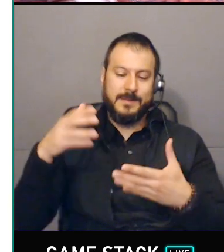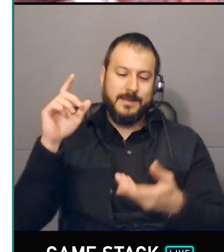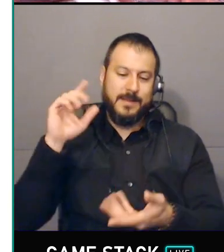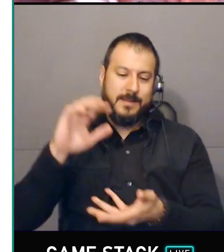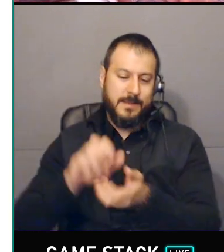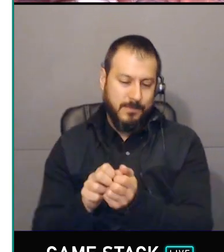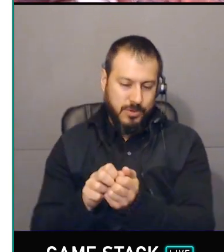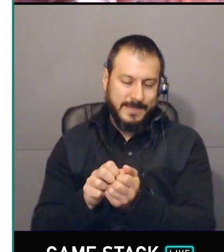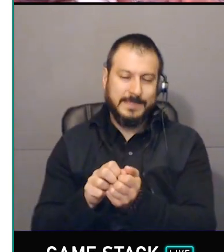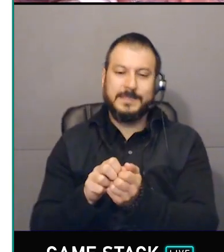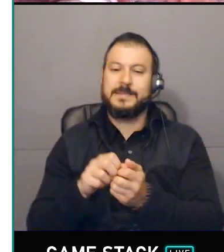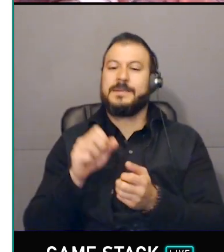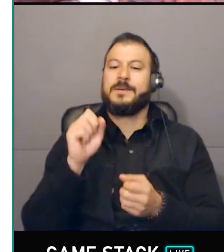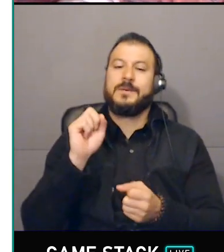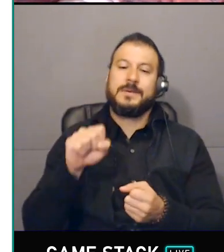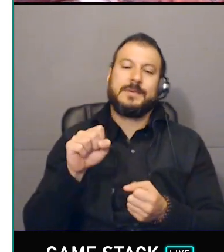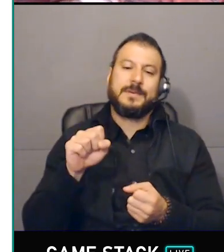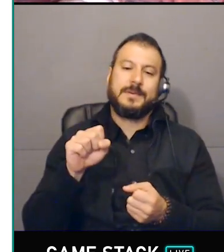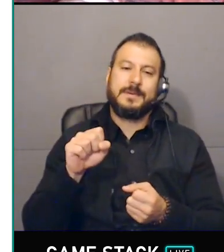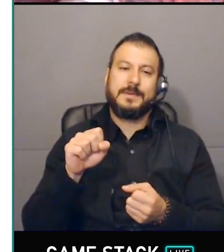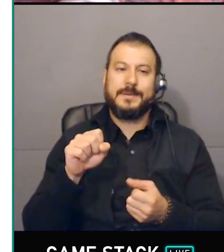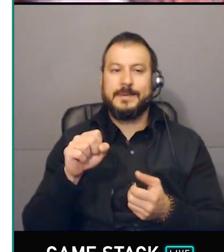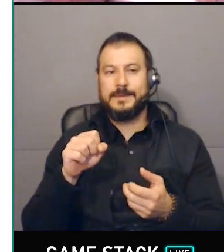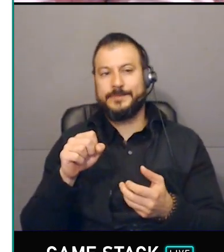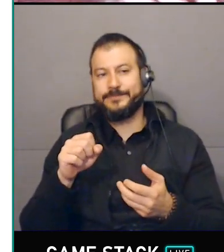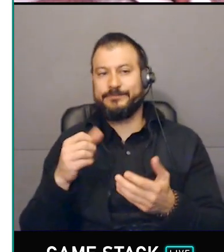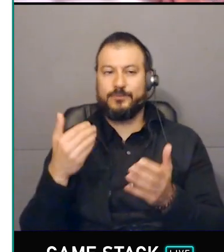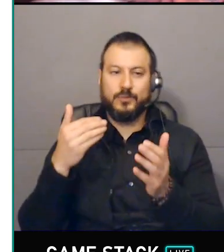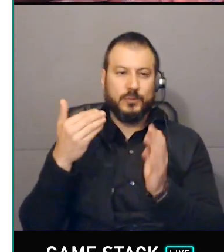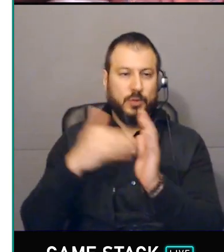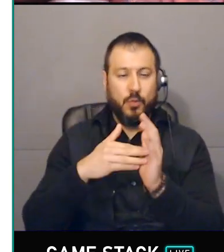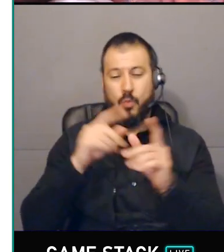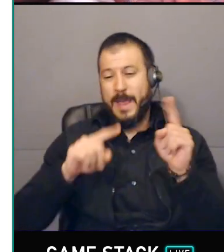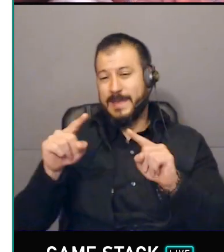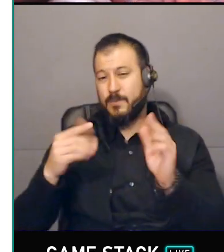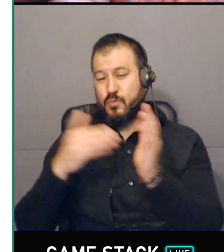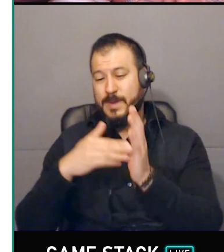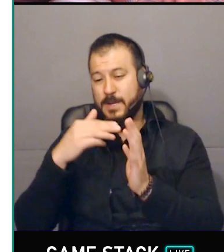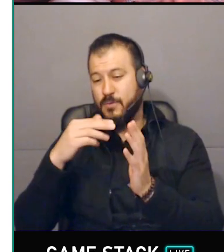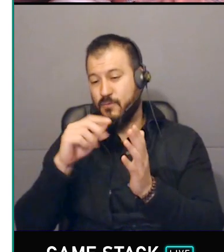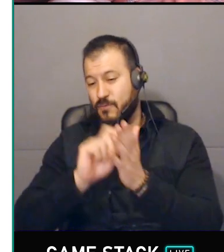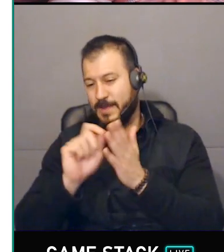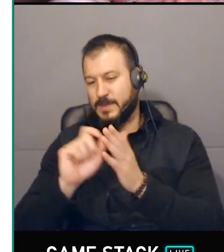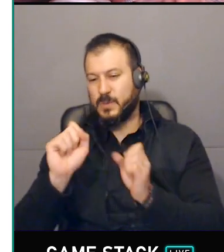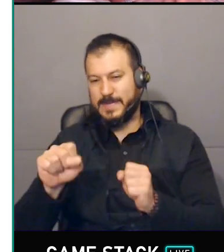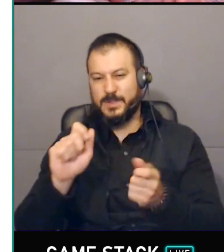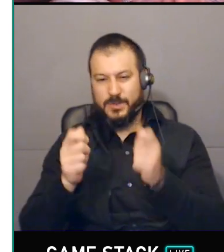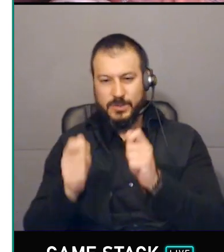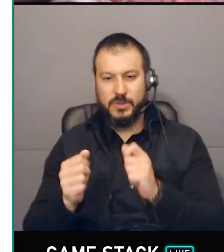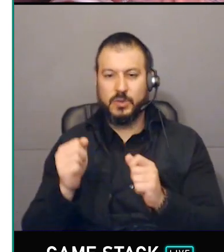We can merge kernels to minimize the sort of intermediate read/writes between them, or we can minimize the size of the reservoir,